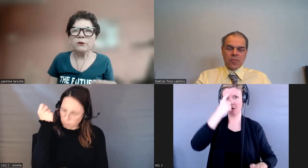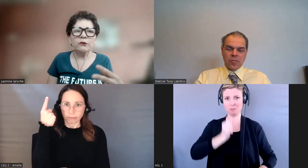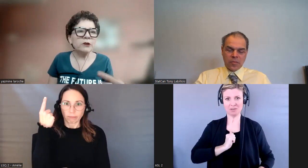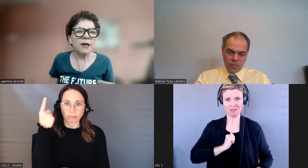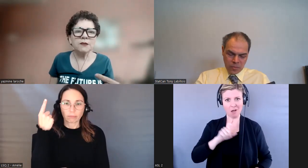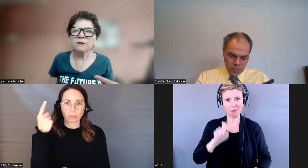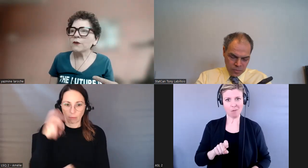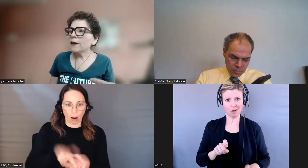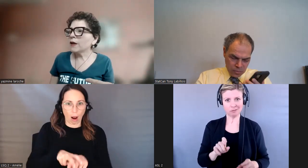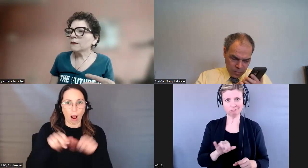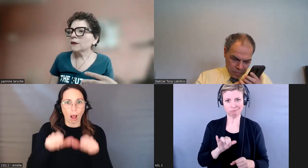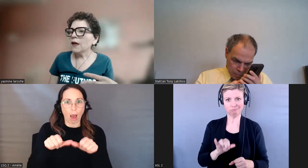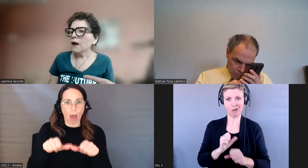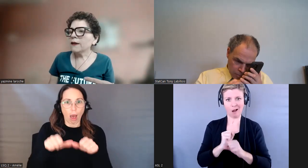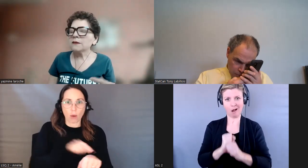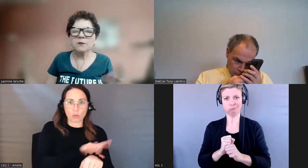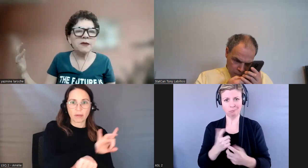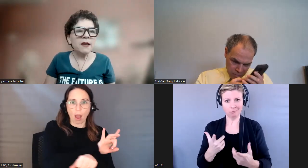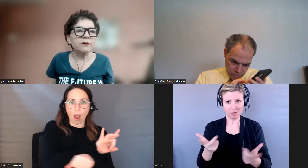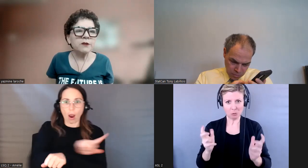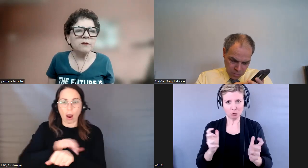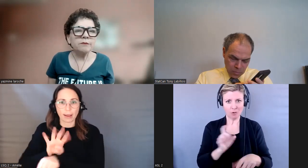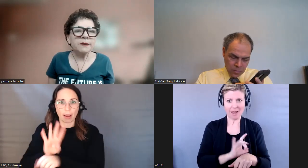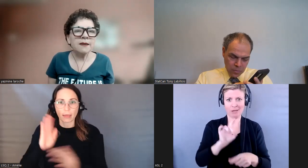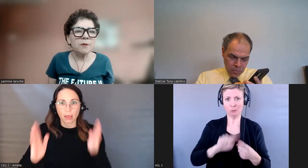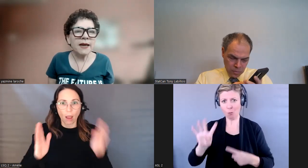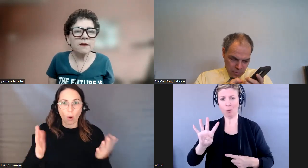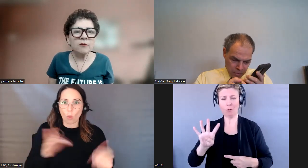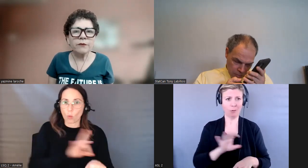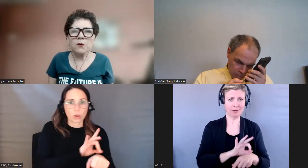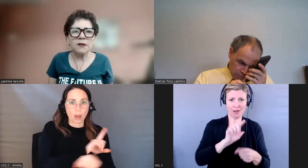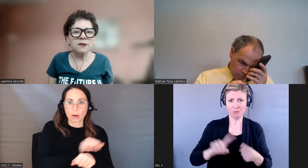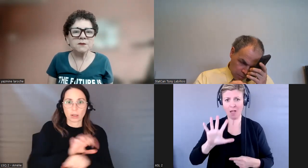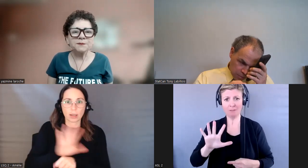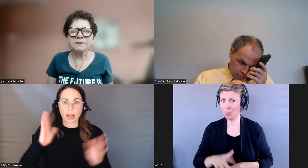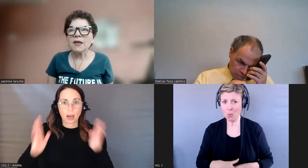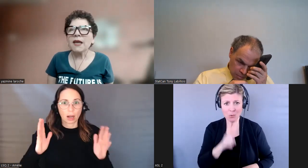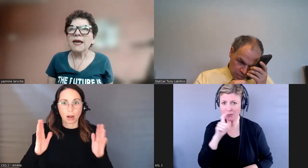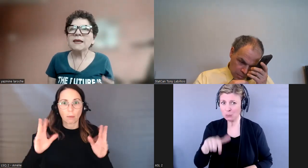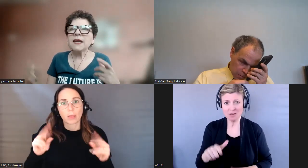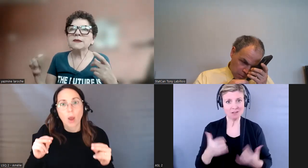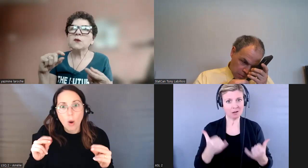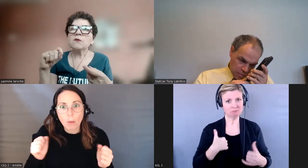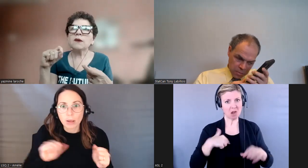or nine to five I could I can spend the afternoon playing the piano if I want to and and so